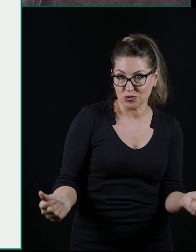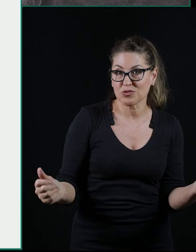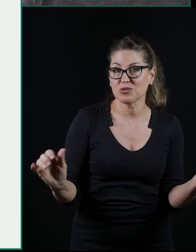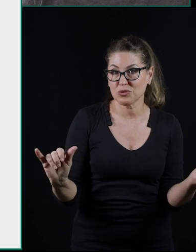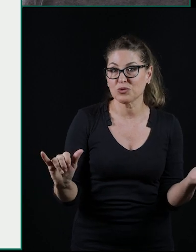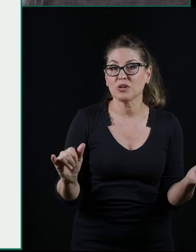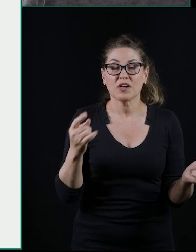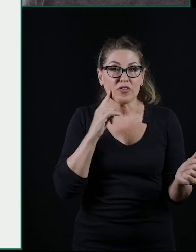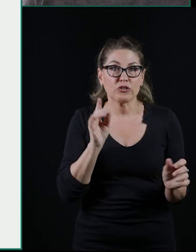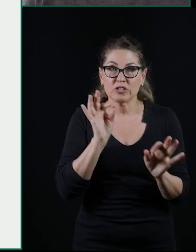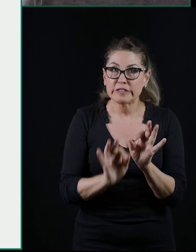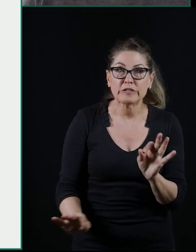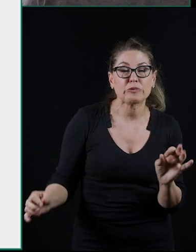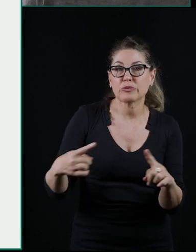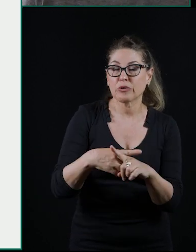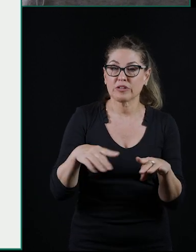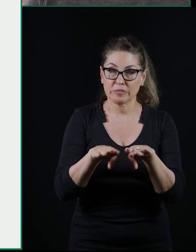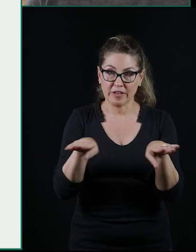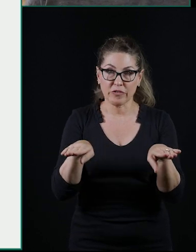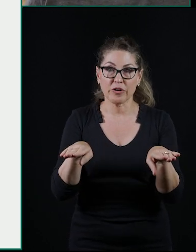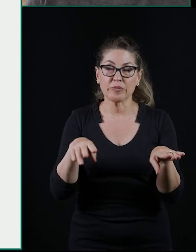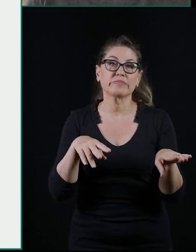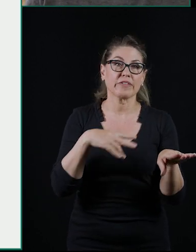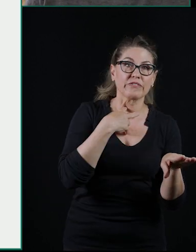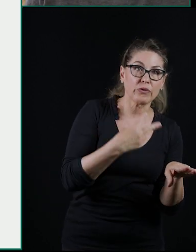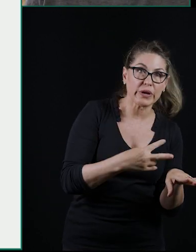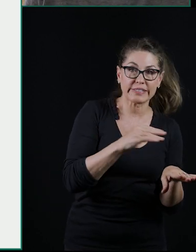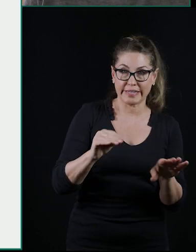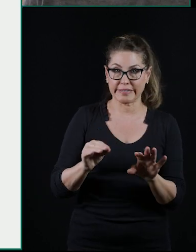for simple cross platform voice and text.